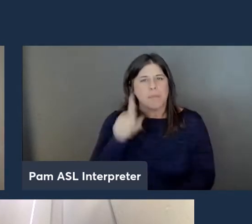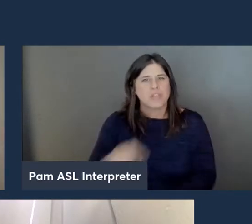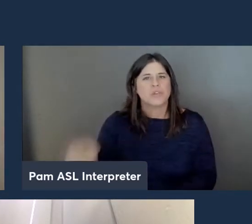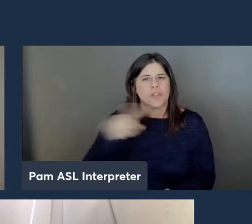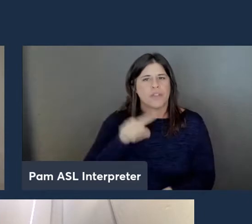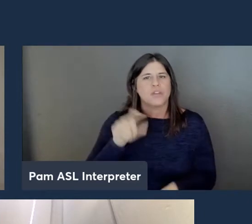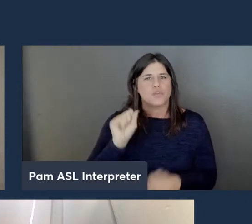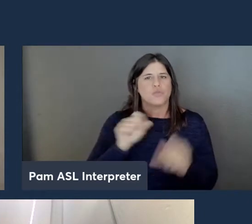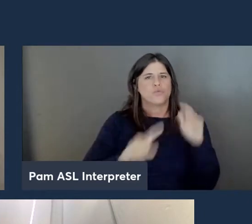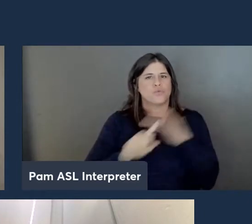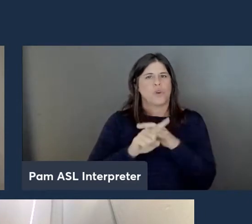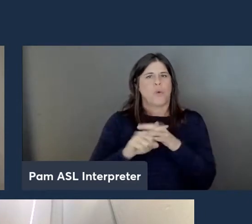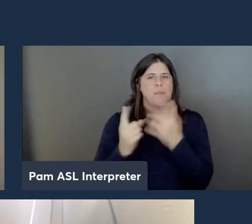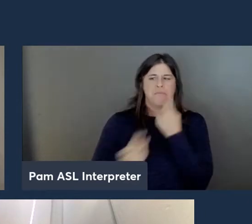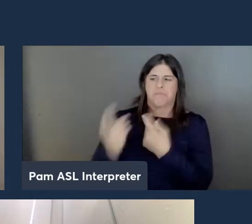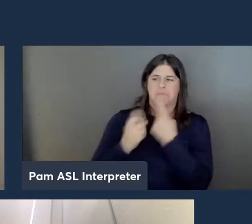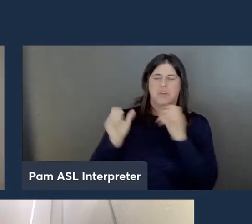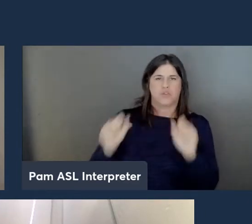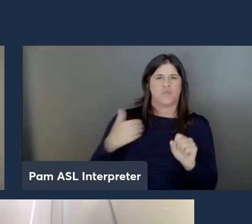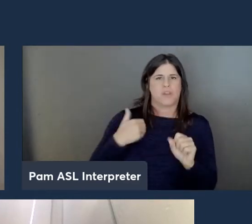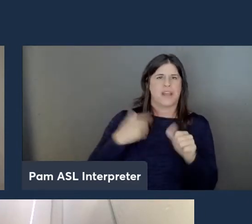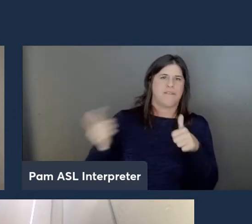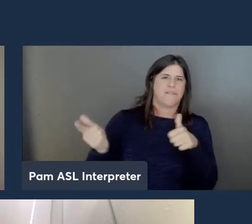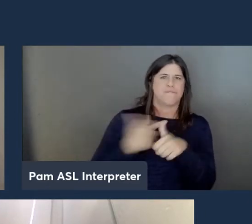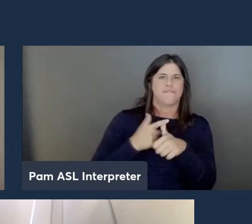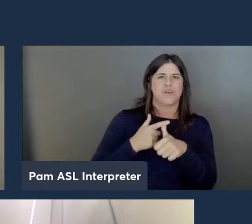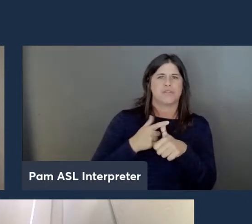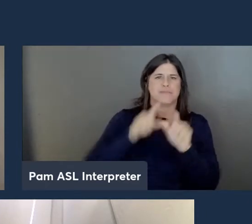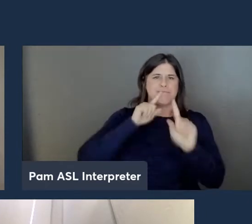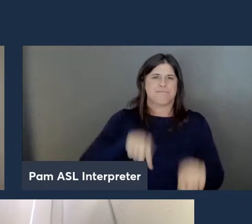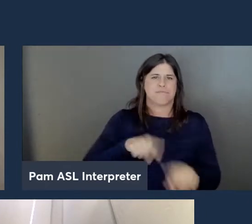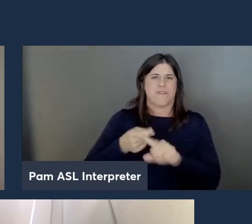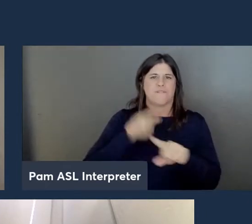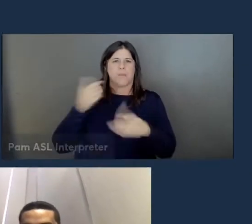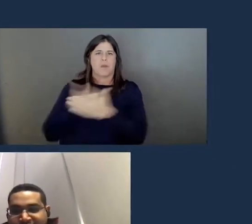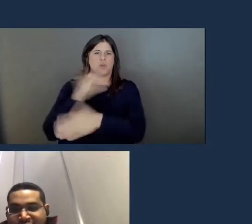and ask us question so you can get the firsthand information about our new feature. So Randall asks,